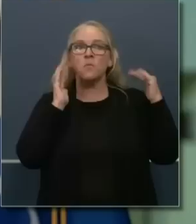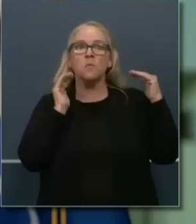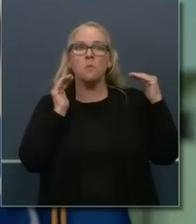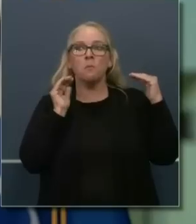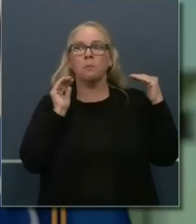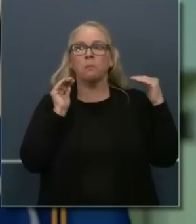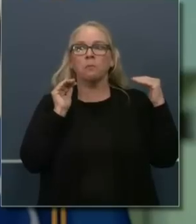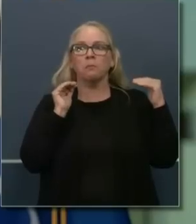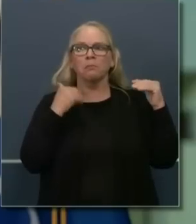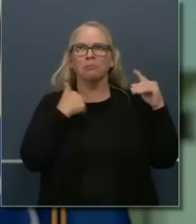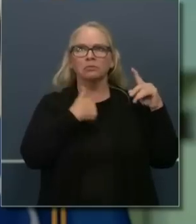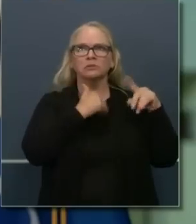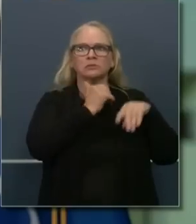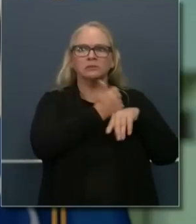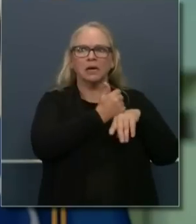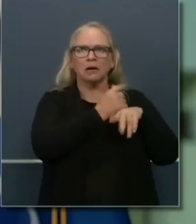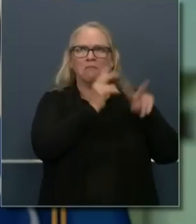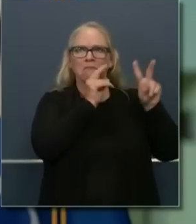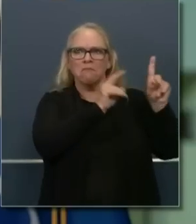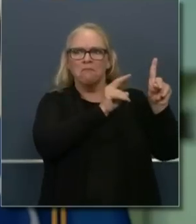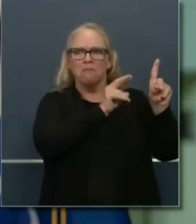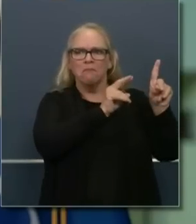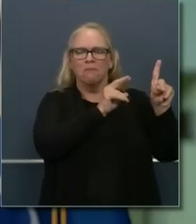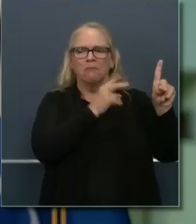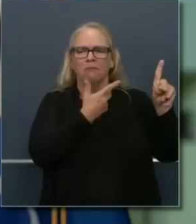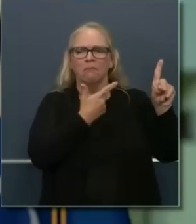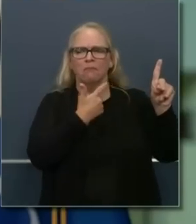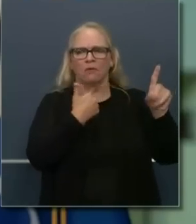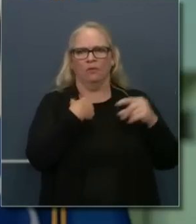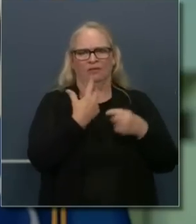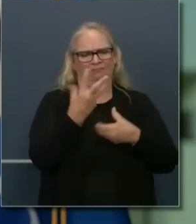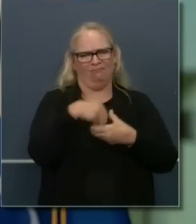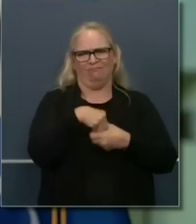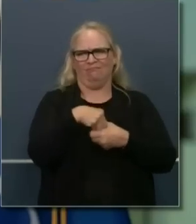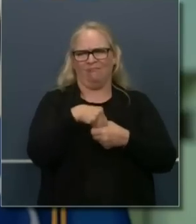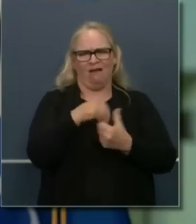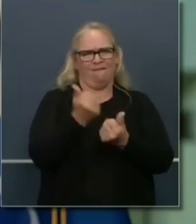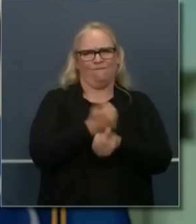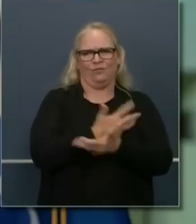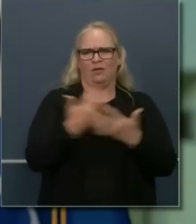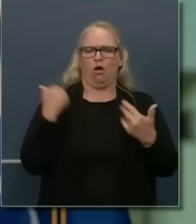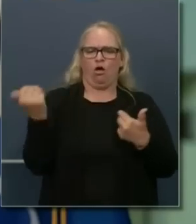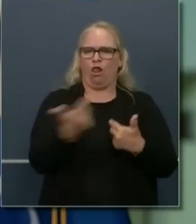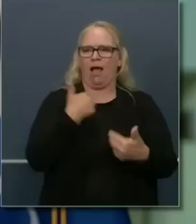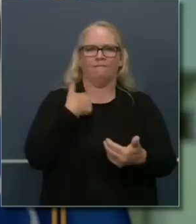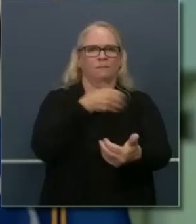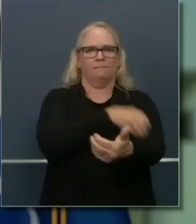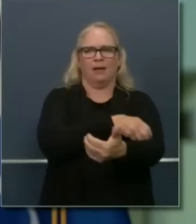ONCE AGAIN AND I'LL REPEAT IT, FUTURE IS NOT THERE AND SOMETHING TO MANIFEST. IT'S INSIDE US. NOT IN FRONT OF US.